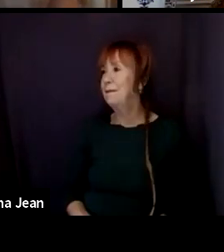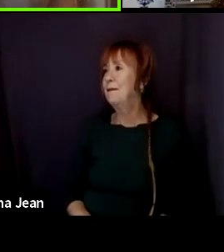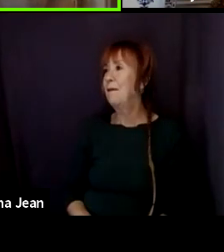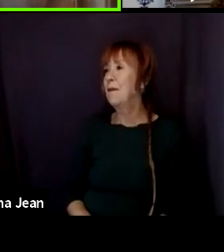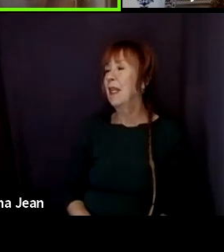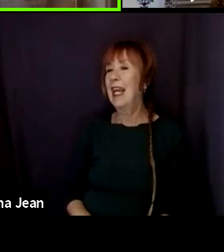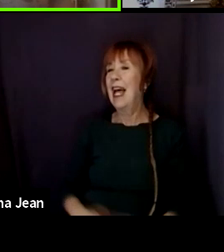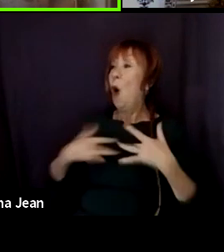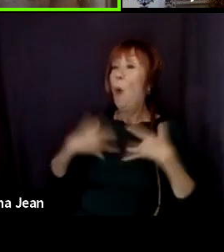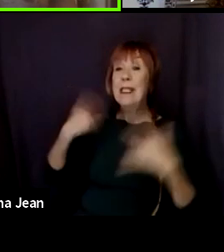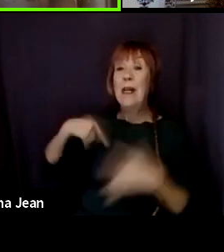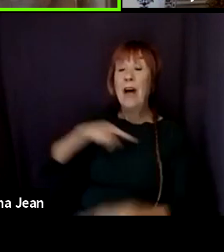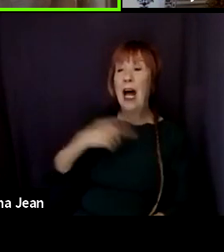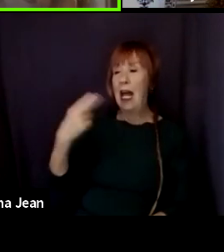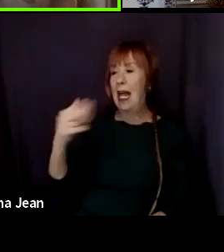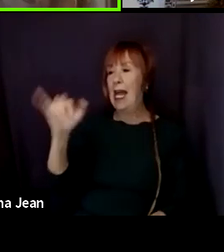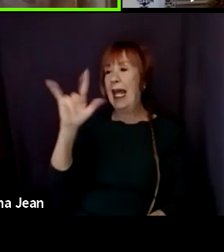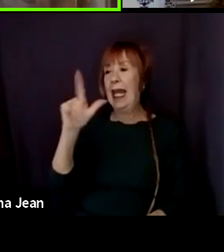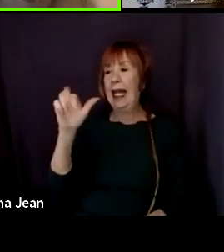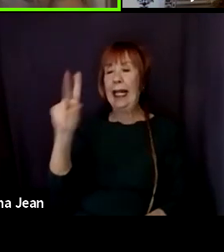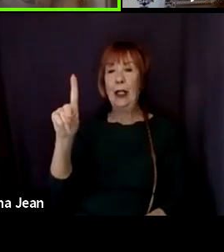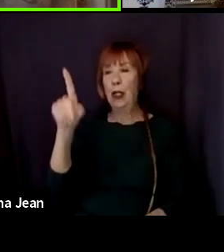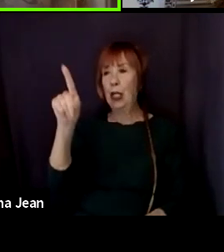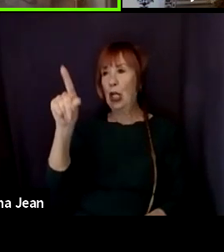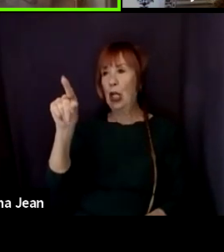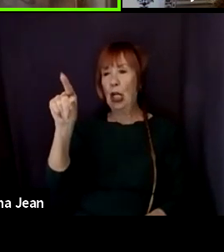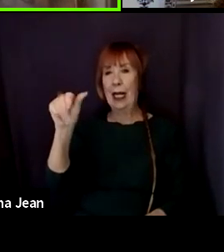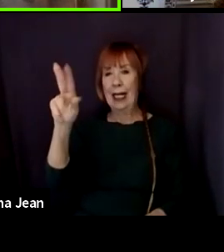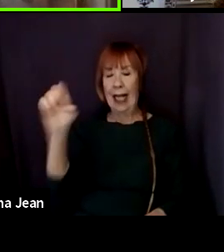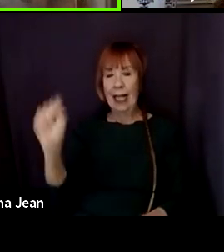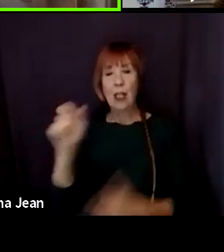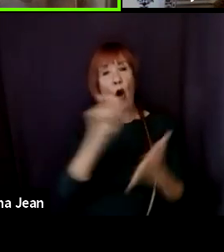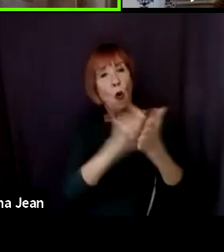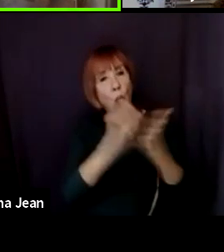What's up everybody, I'm Hilliard Guess, I am a Writer, Producer, Director.